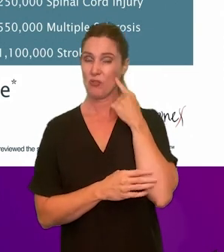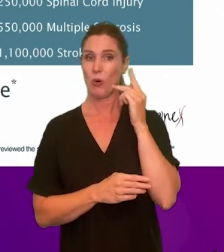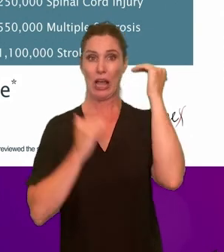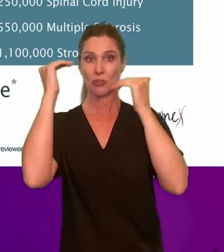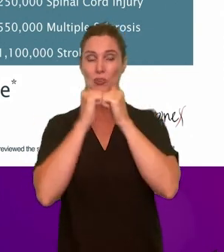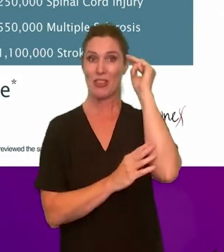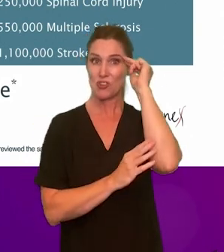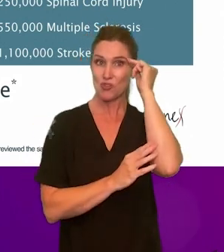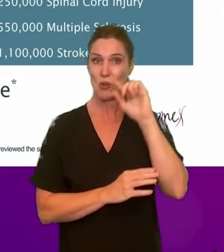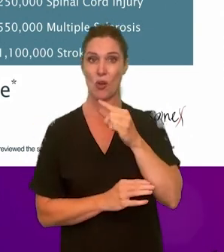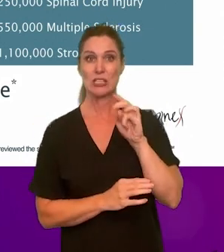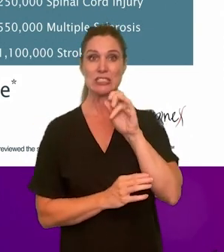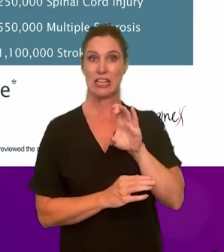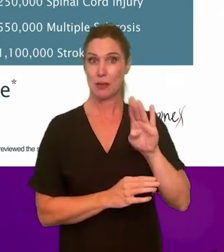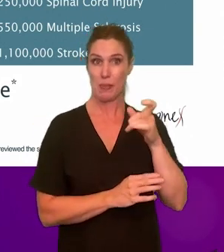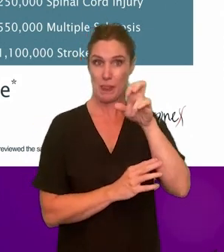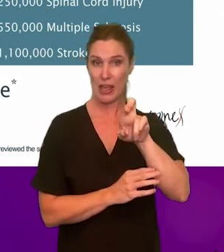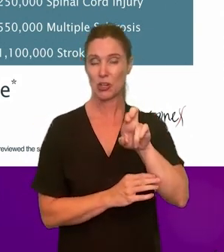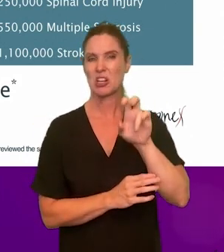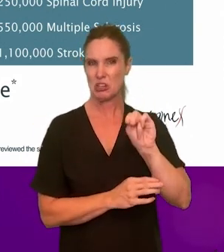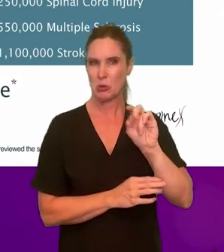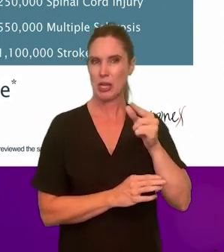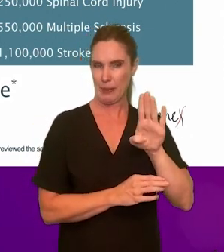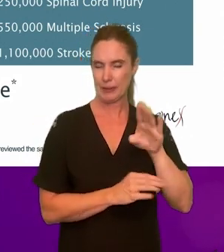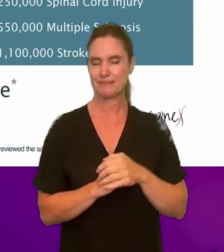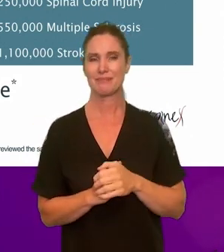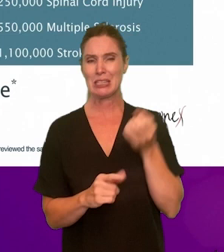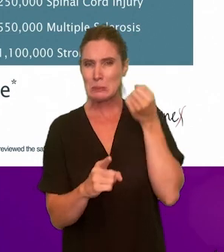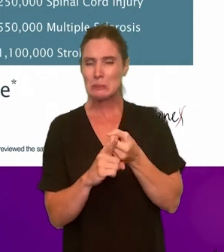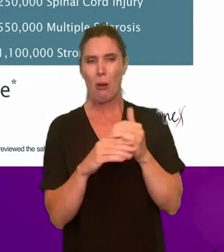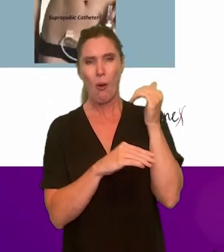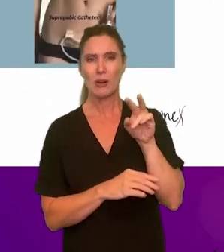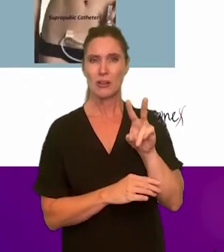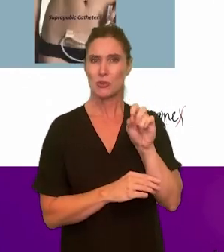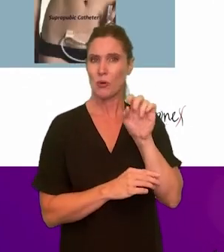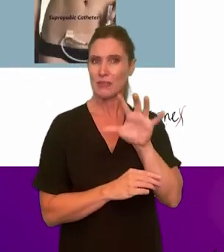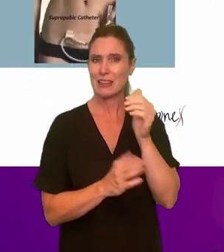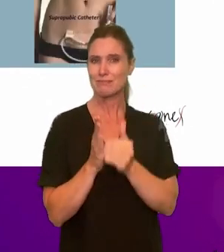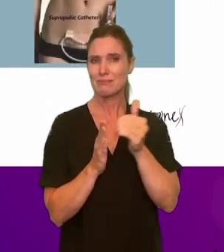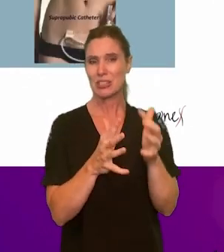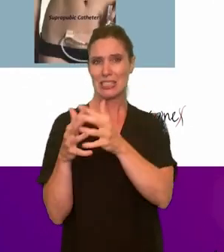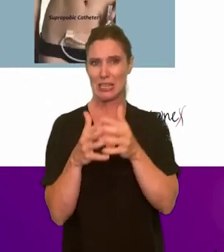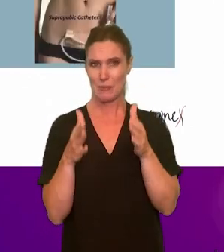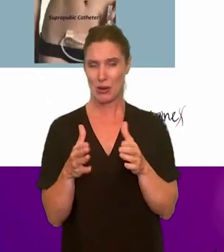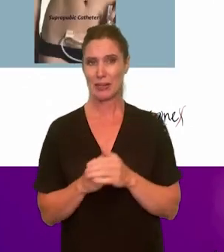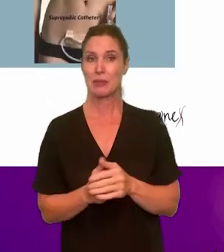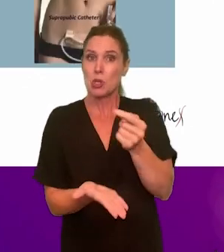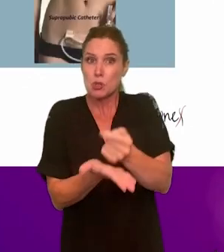These conditions together affect more than 2.5 million Americans. Existing treatments are simply not good enough